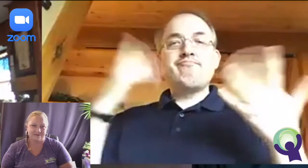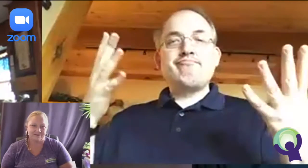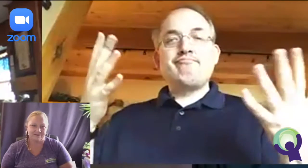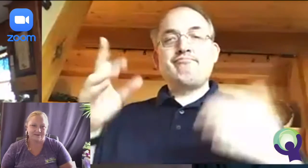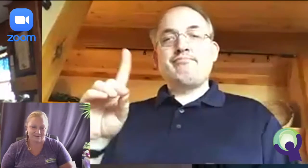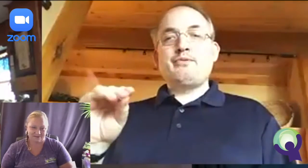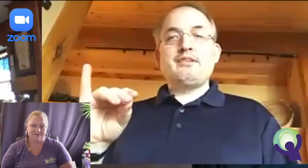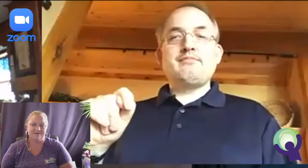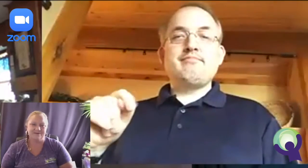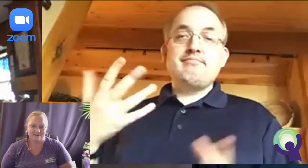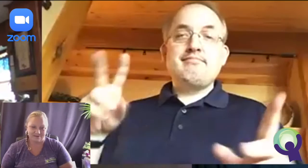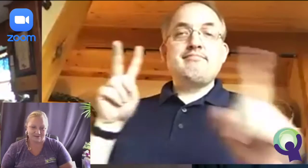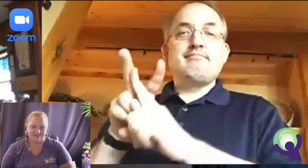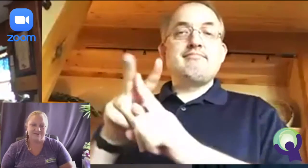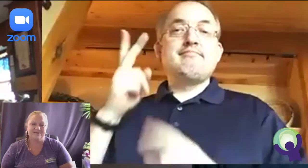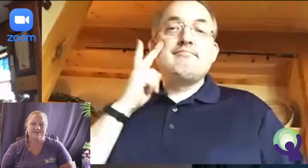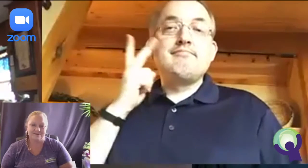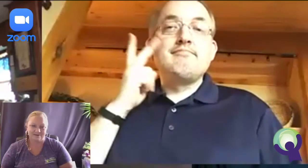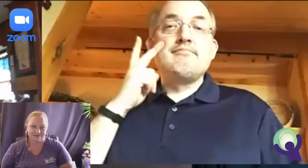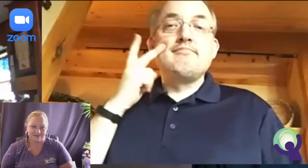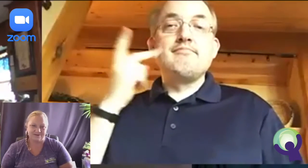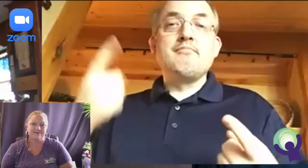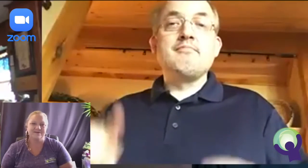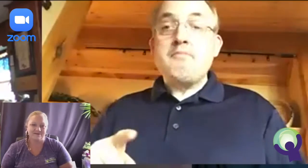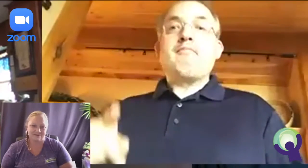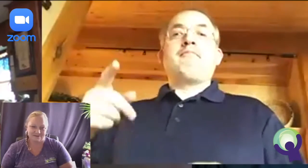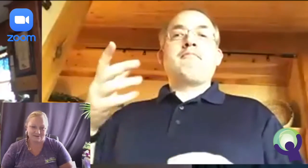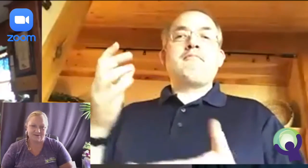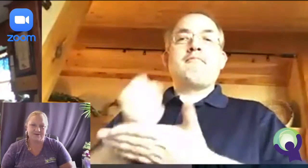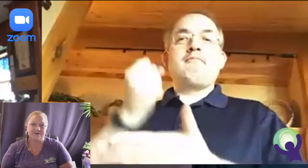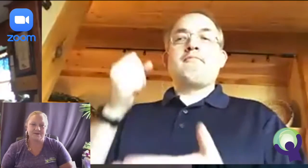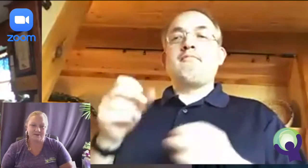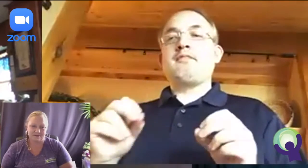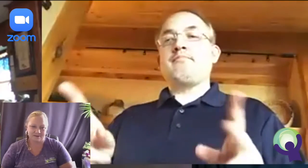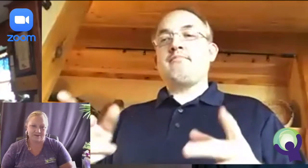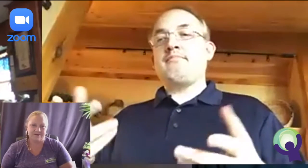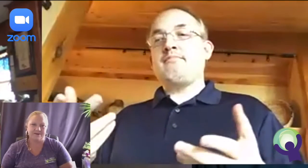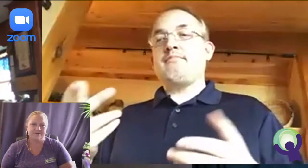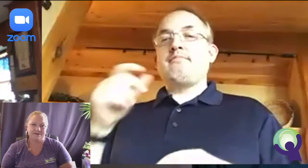now sometimes you know you just have to take the chance and do it and you never know what